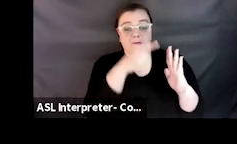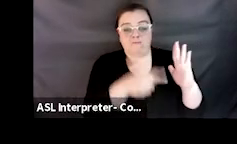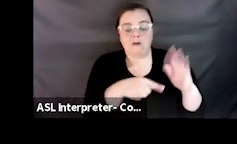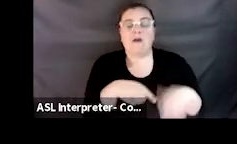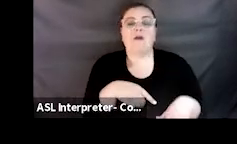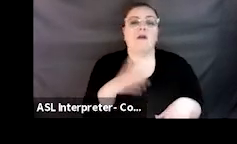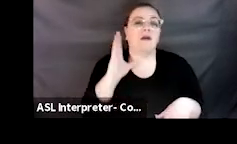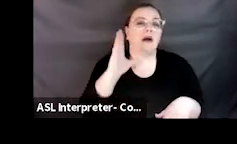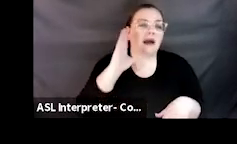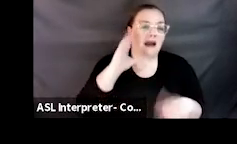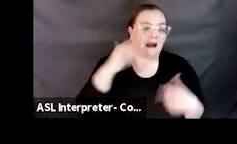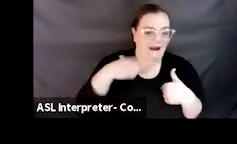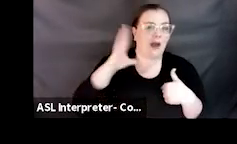Heidi Rosofsky: So today's agenda.